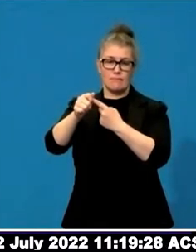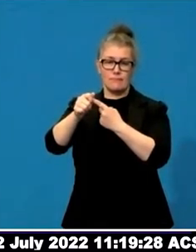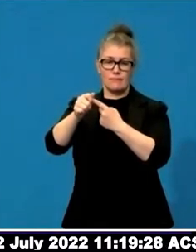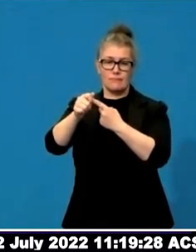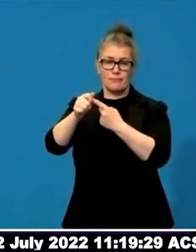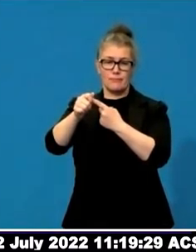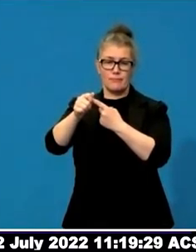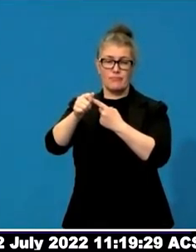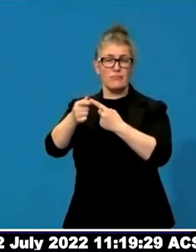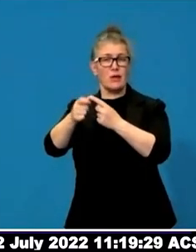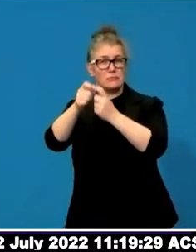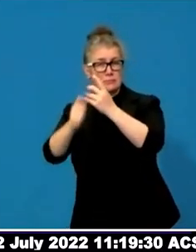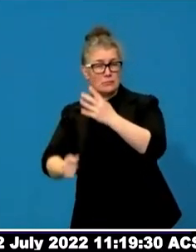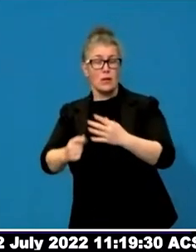to the use of a guide.